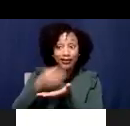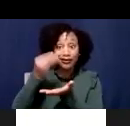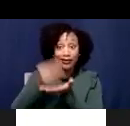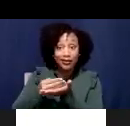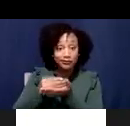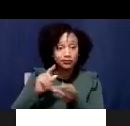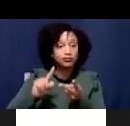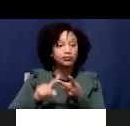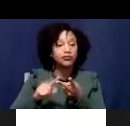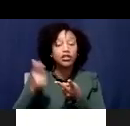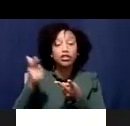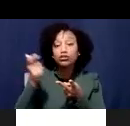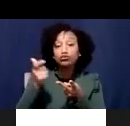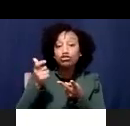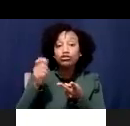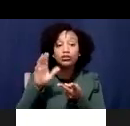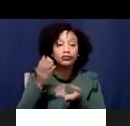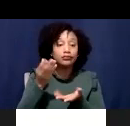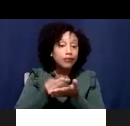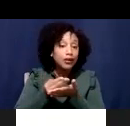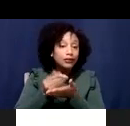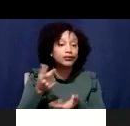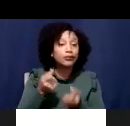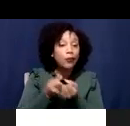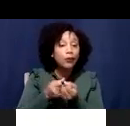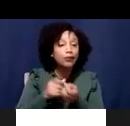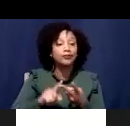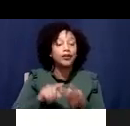tuition fees, a pay-for livestream fee,